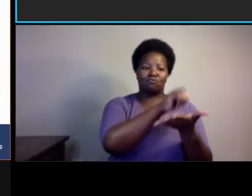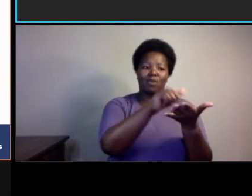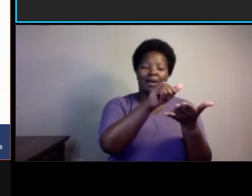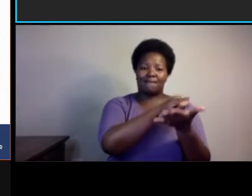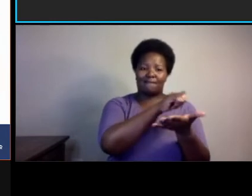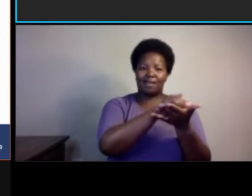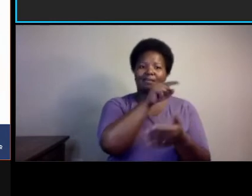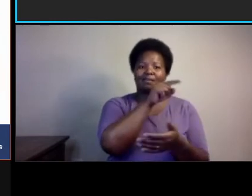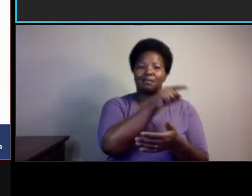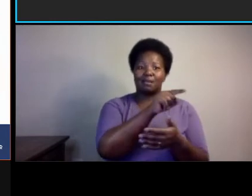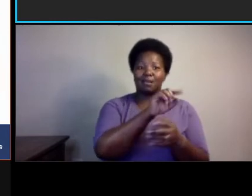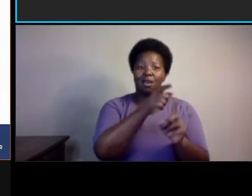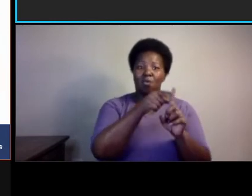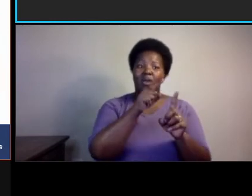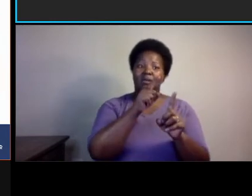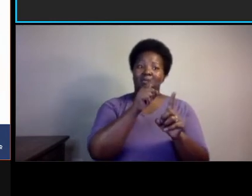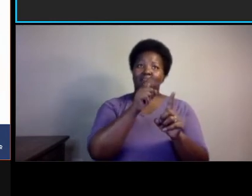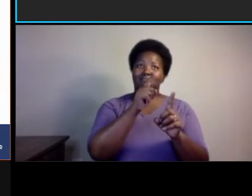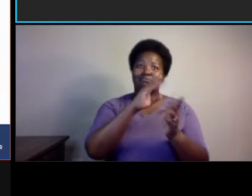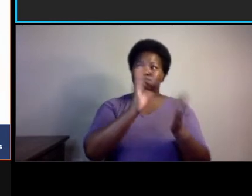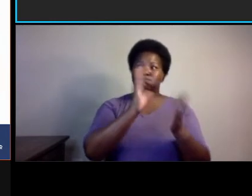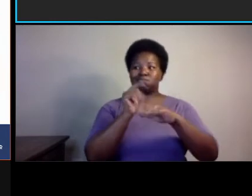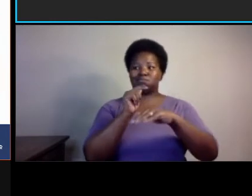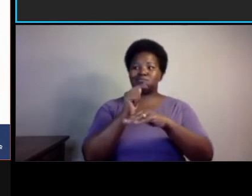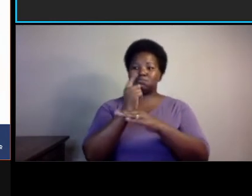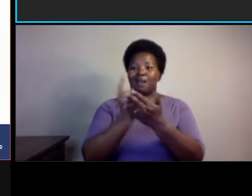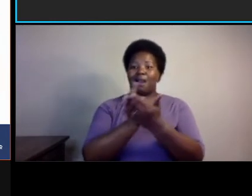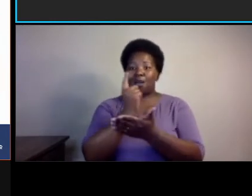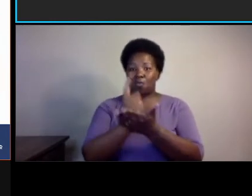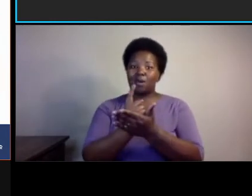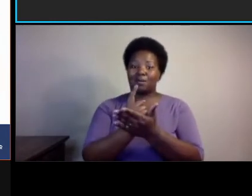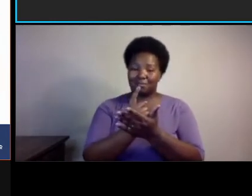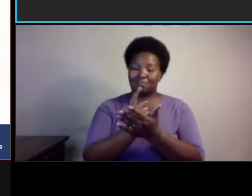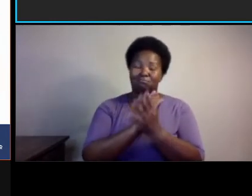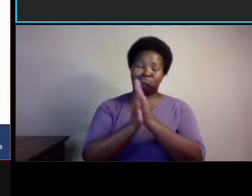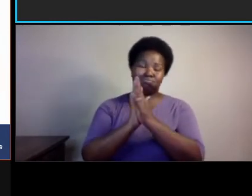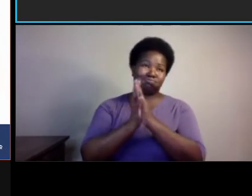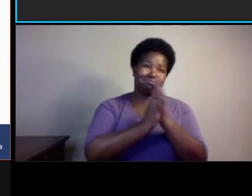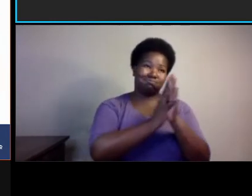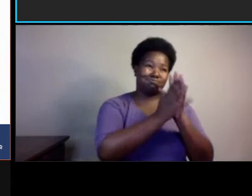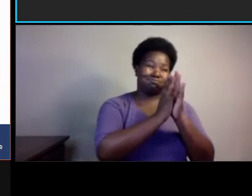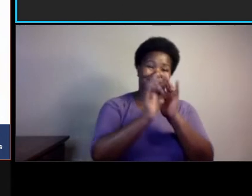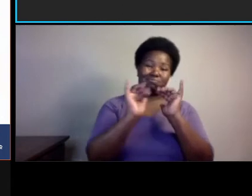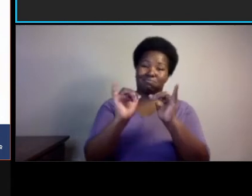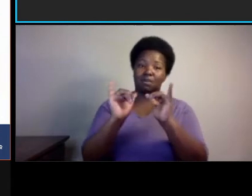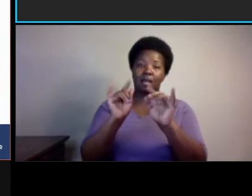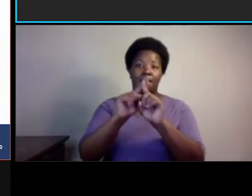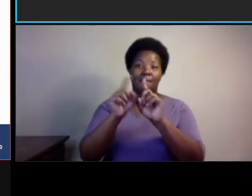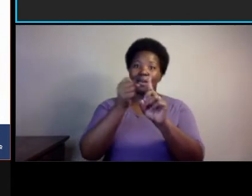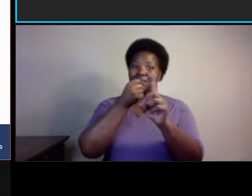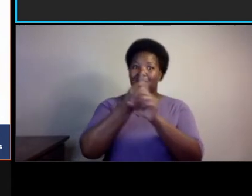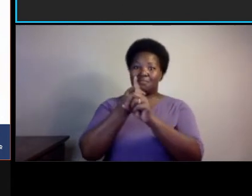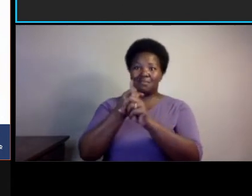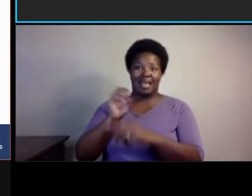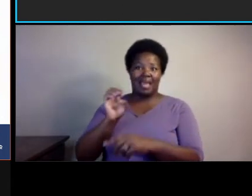rush hours but i don't think there's going to be that much impact to eckinton again i understand